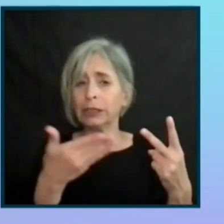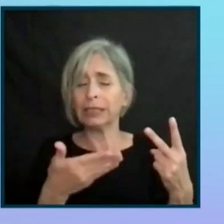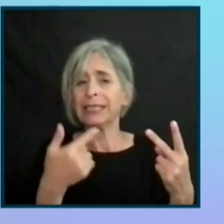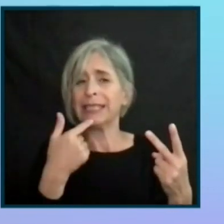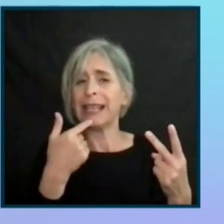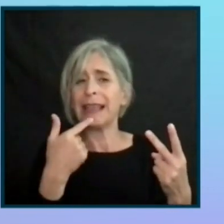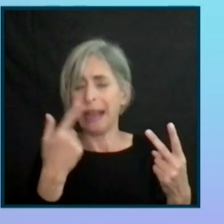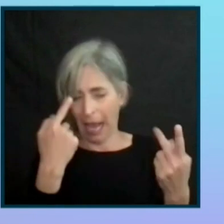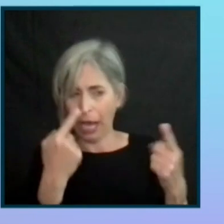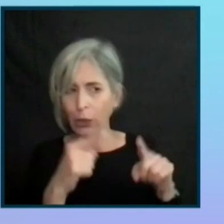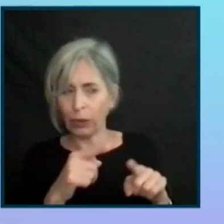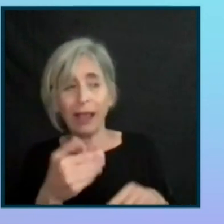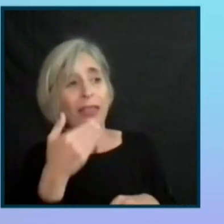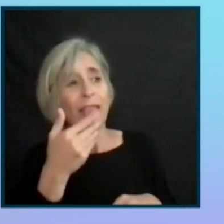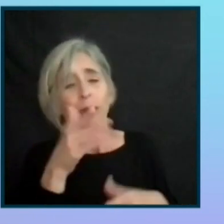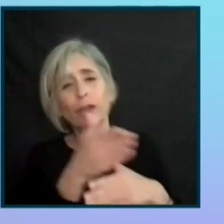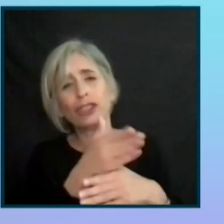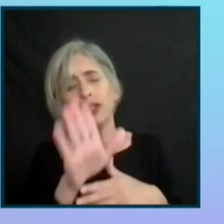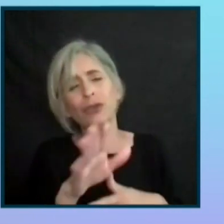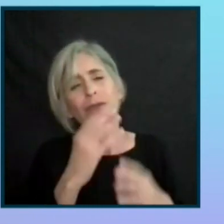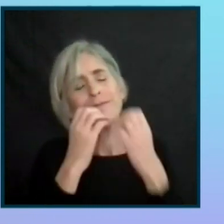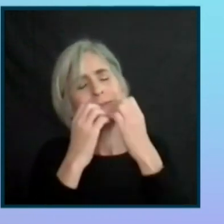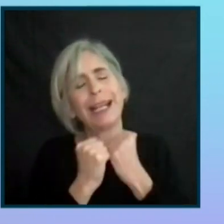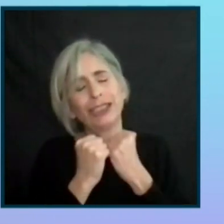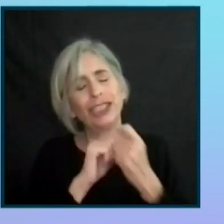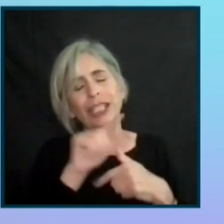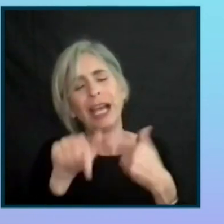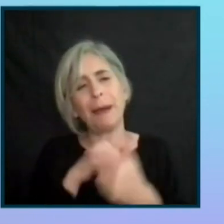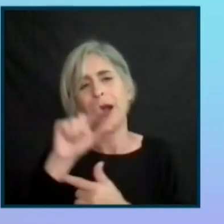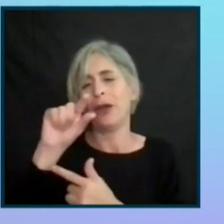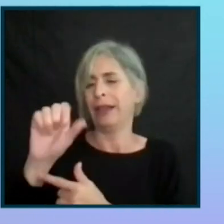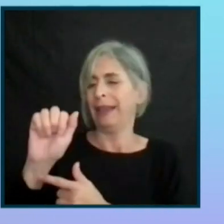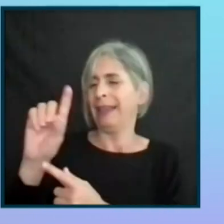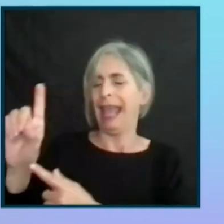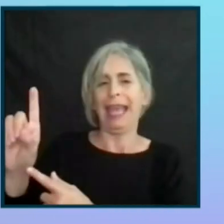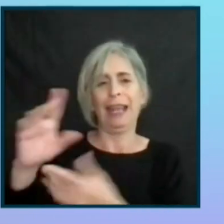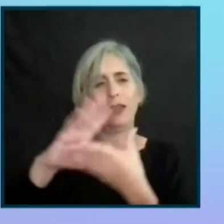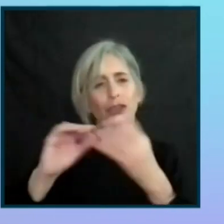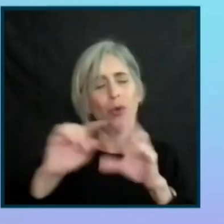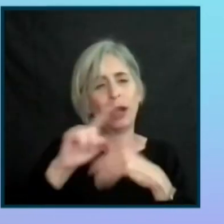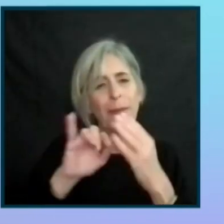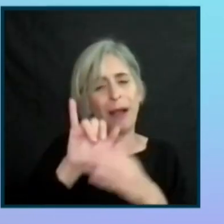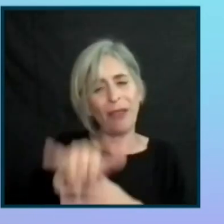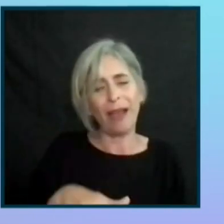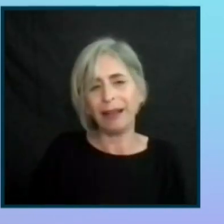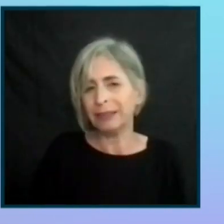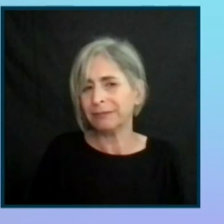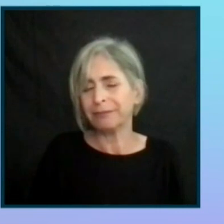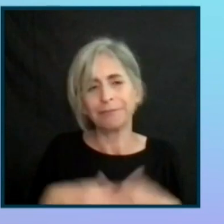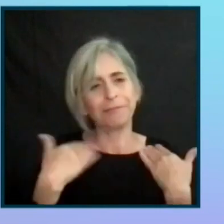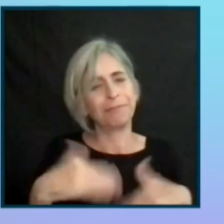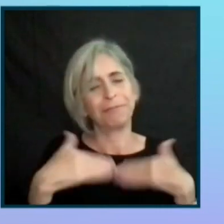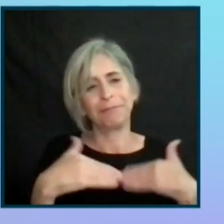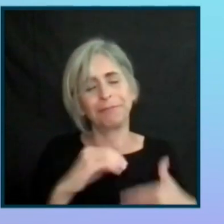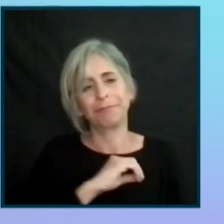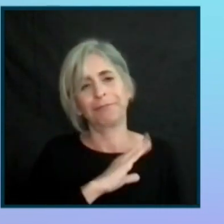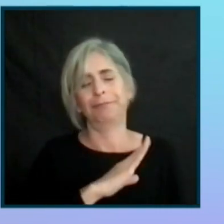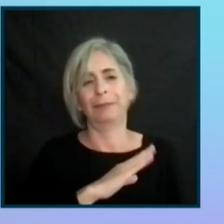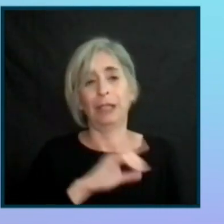thank you for sharing your passion around GAAD and the story about GAAD that's very... As someone who's celebrated GAAD,